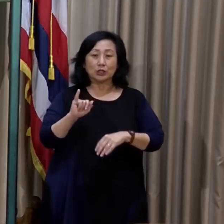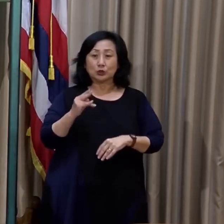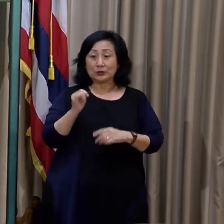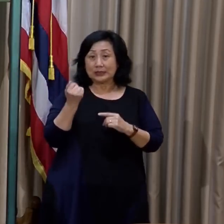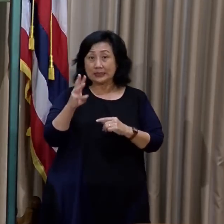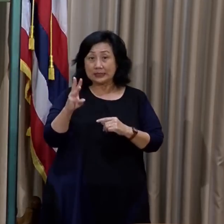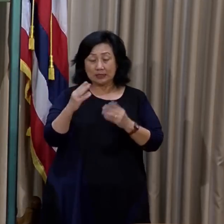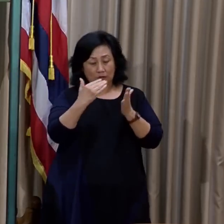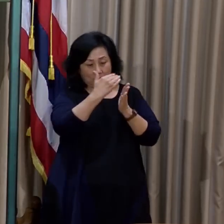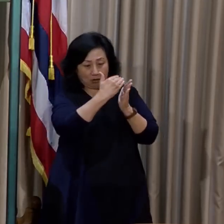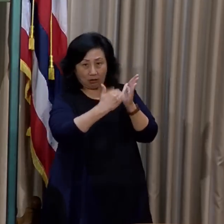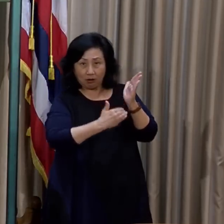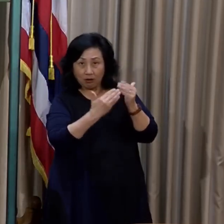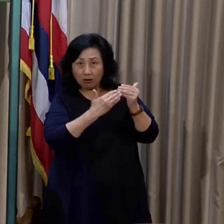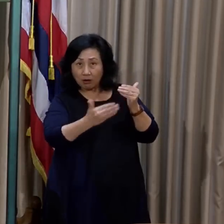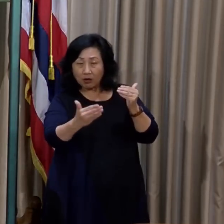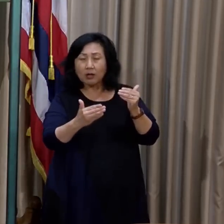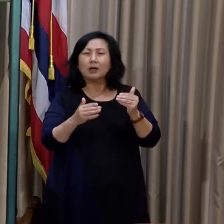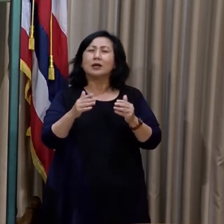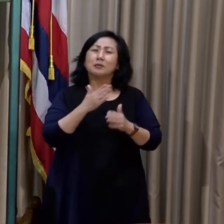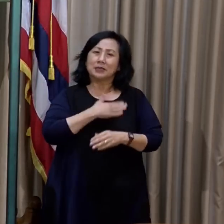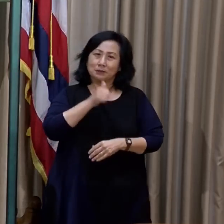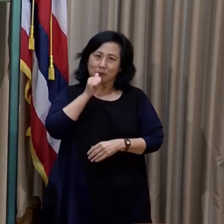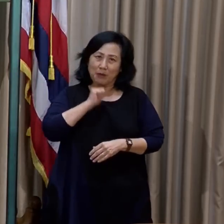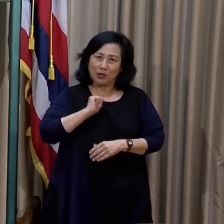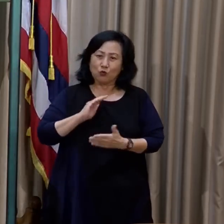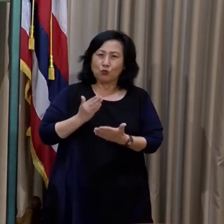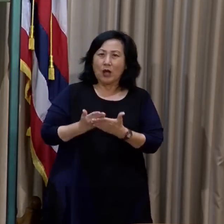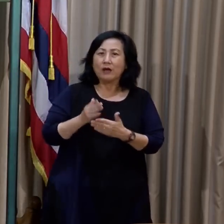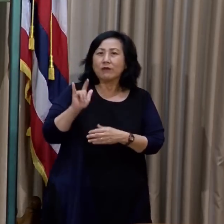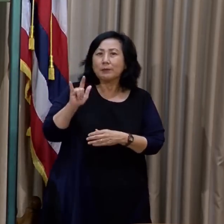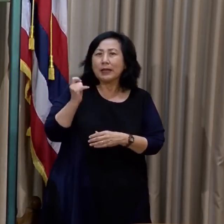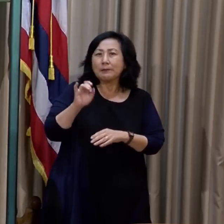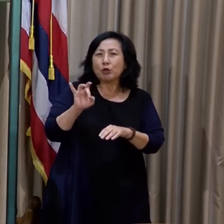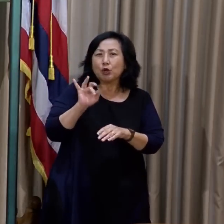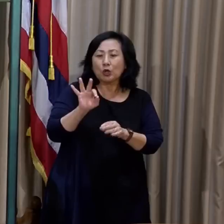PEOPLE AROUND THE STATE, IF YOU ARE TRAVELING INTERISLAND, JUNE